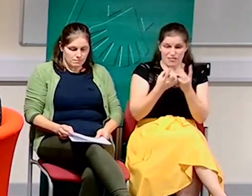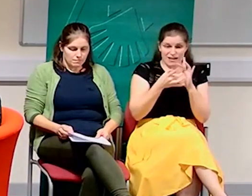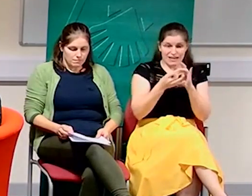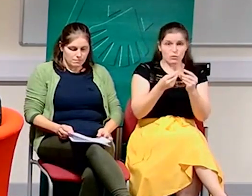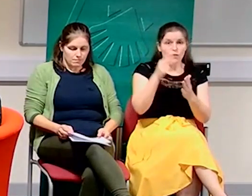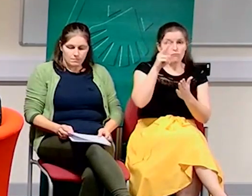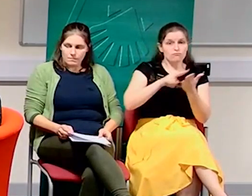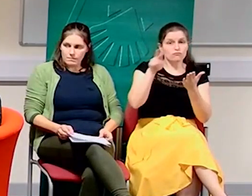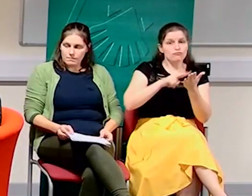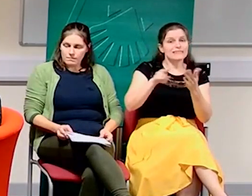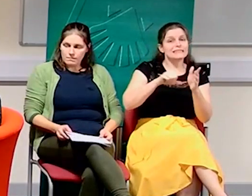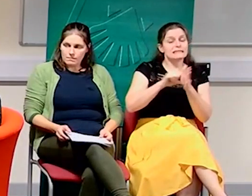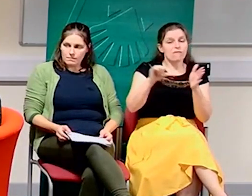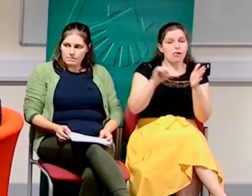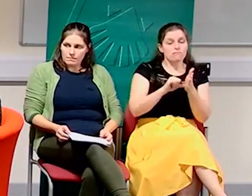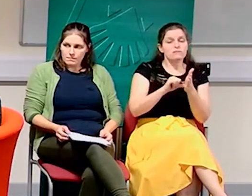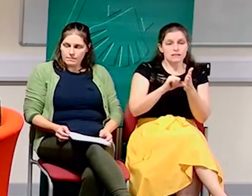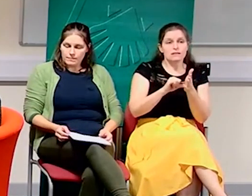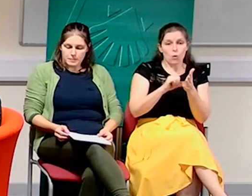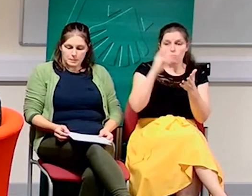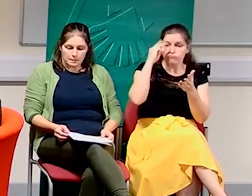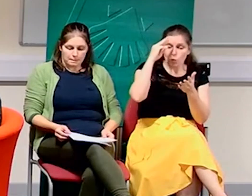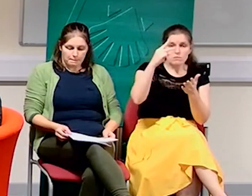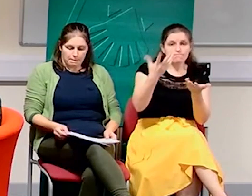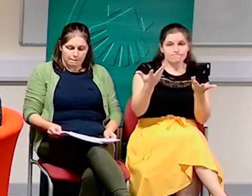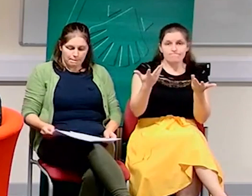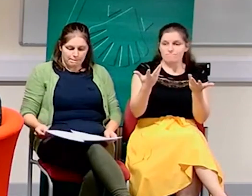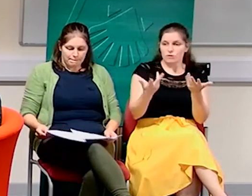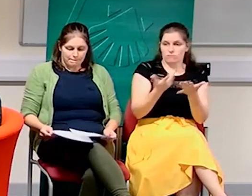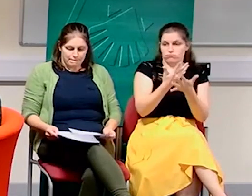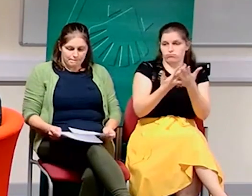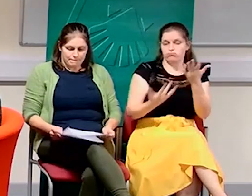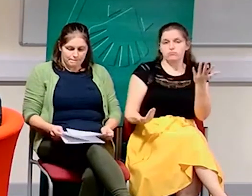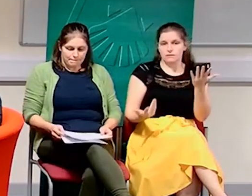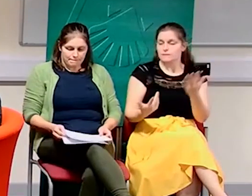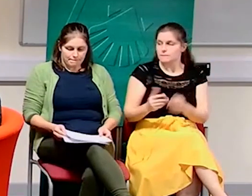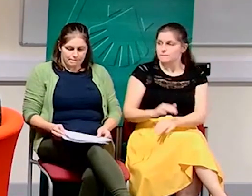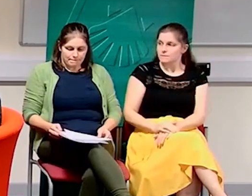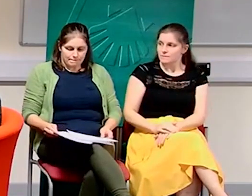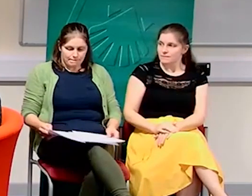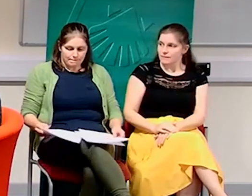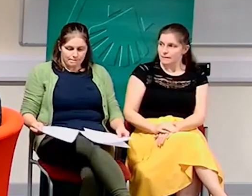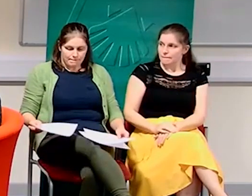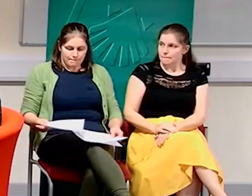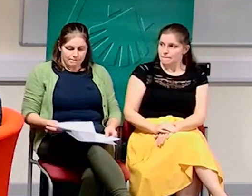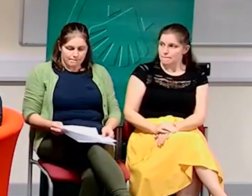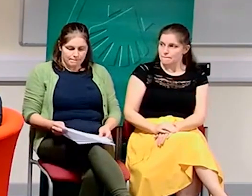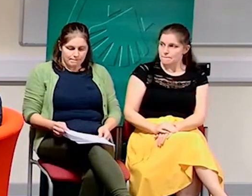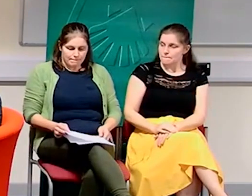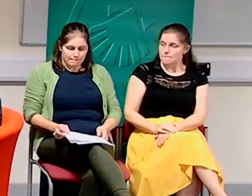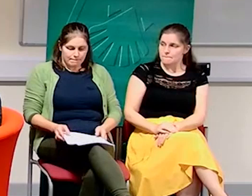difficulties um or or other um disabilities that affect the the literacy development